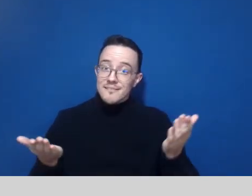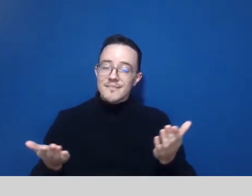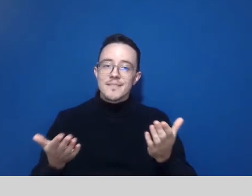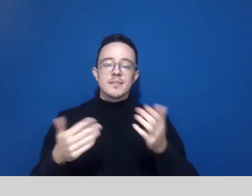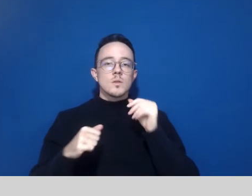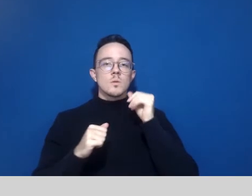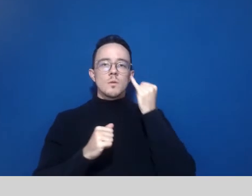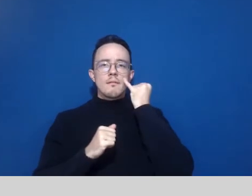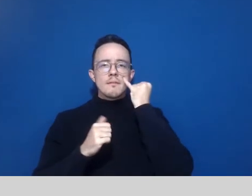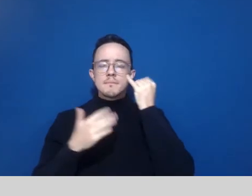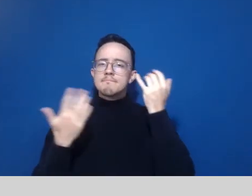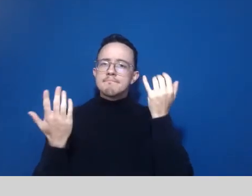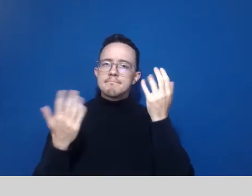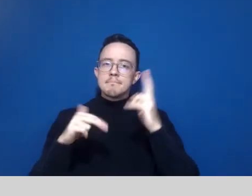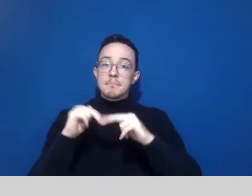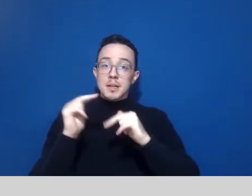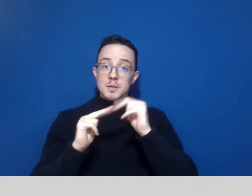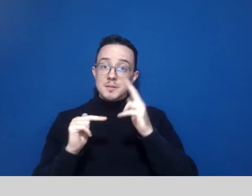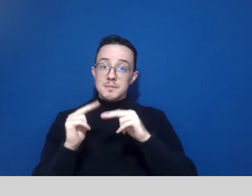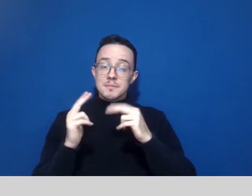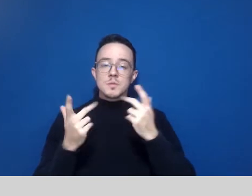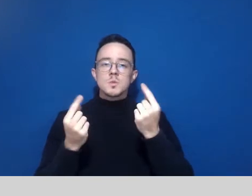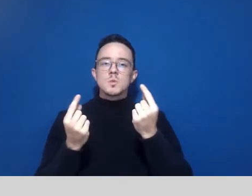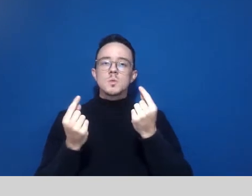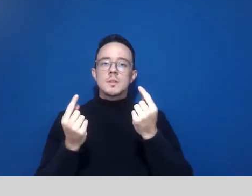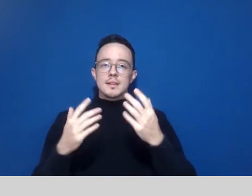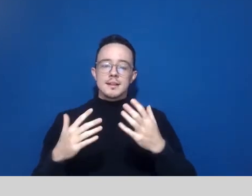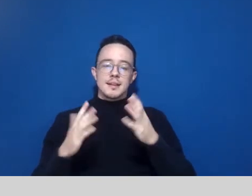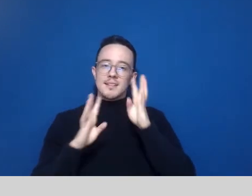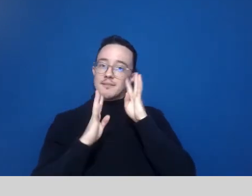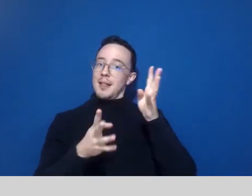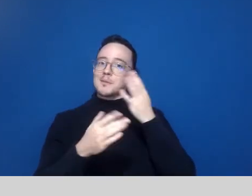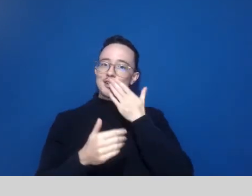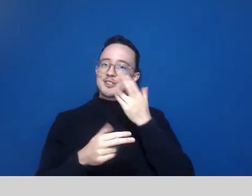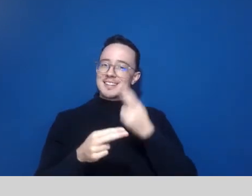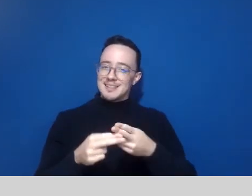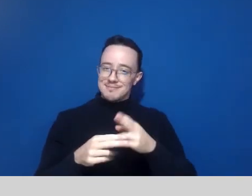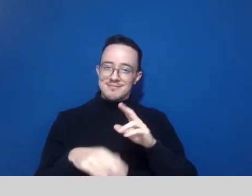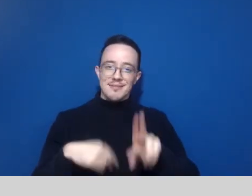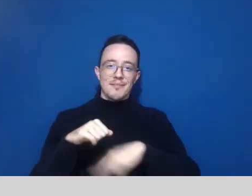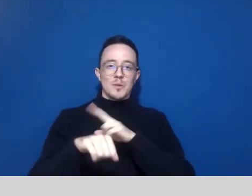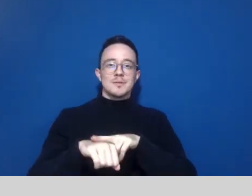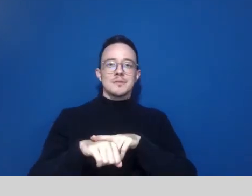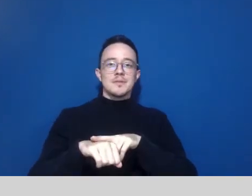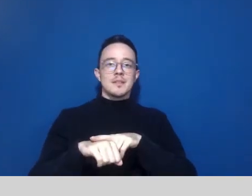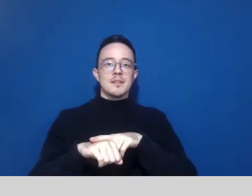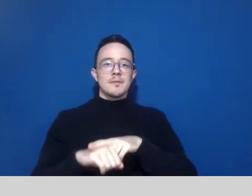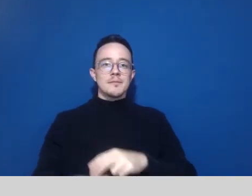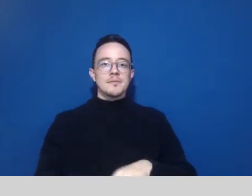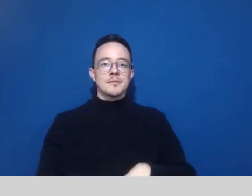But if I'm gonna build that, and it's inspired by Stephen Wolfram, I need to come up with a decent name for it. And so since it is inspired by Wolfram,